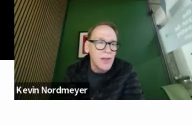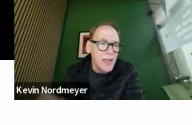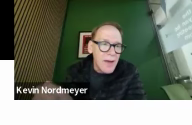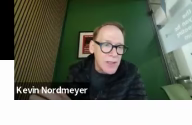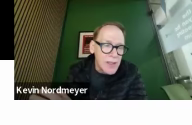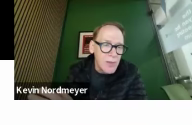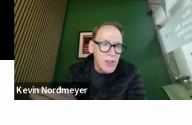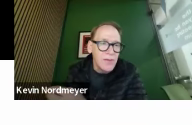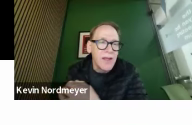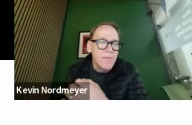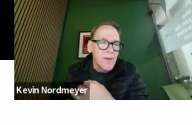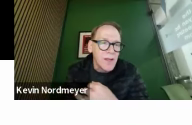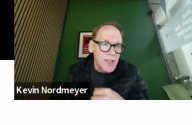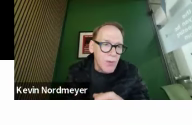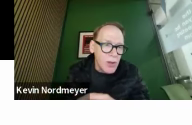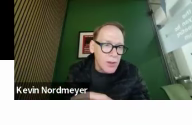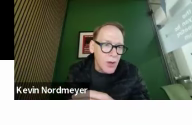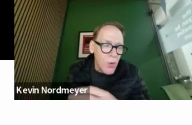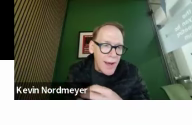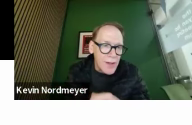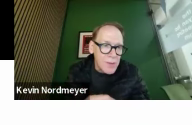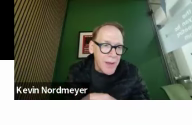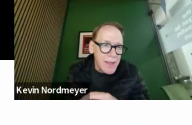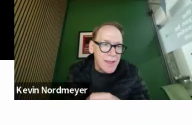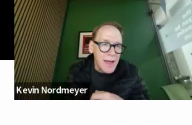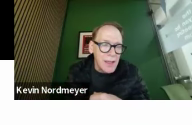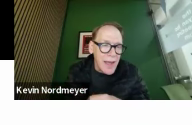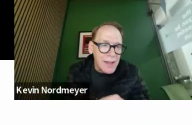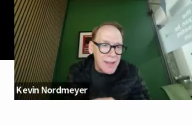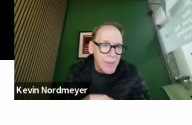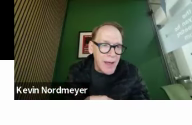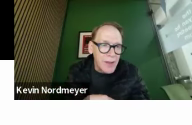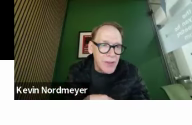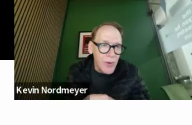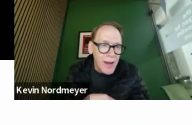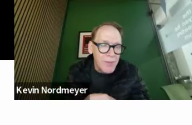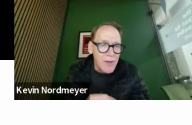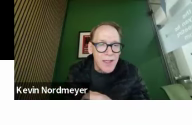And on the left is an image of a small quieter space at a landing spot on this ramp